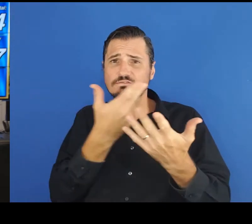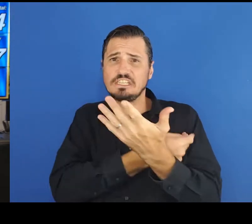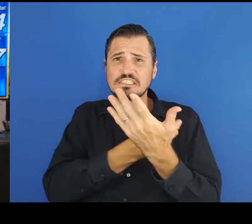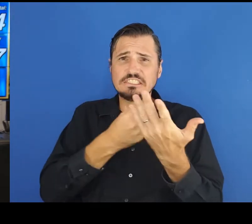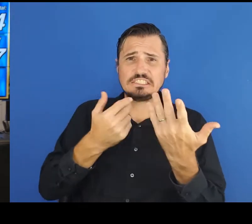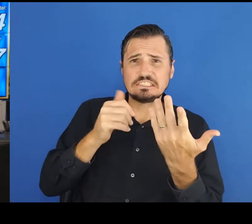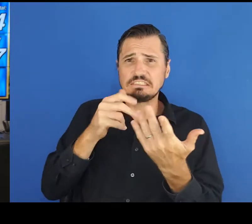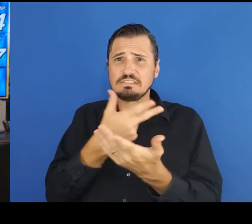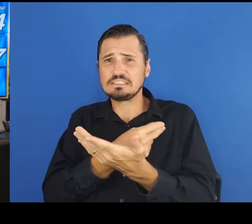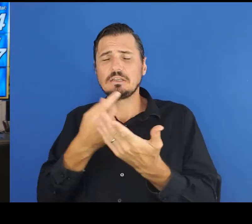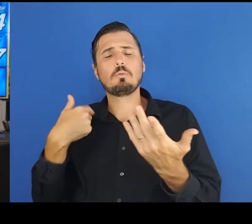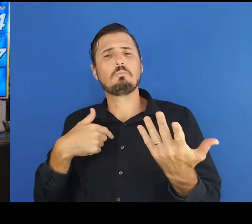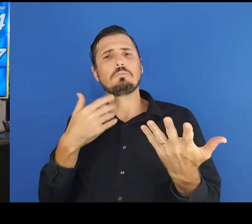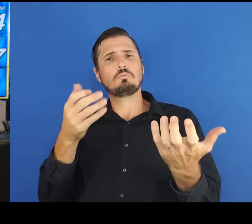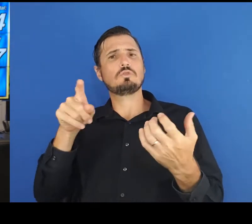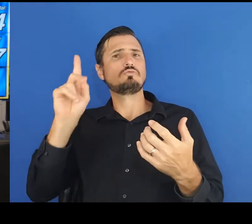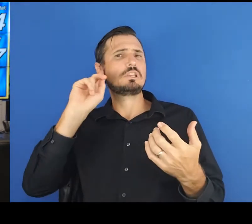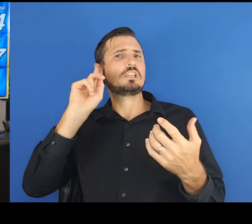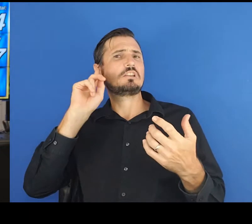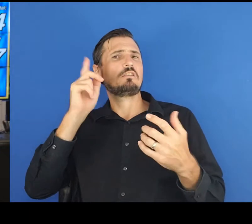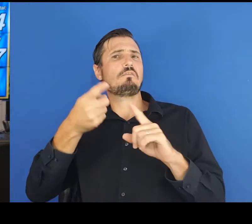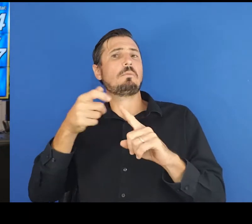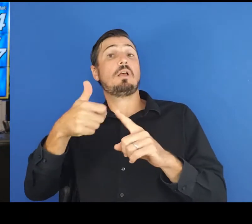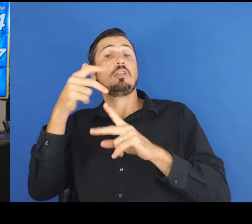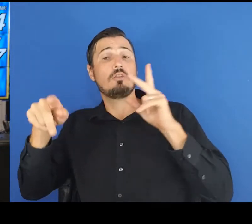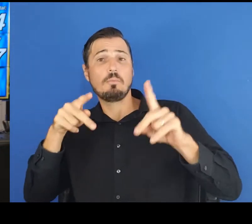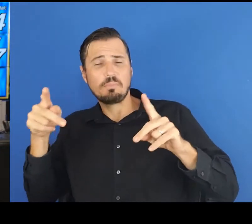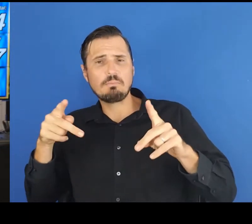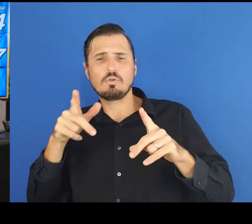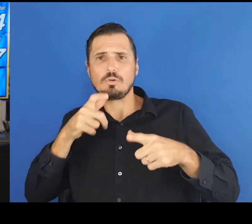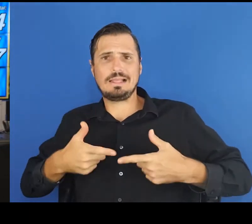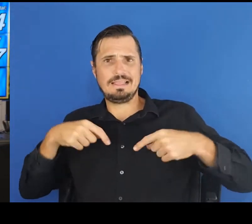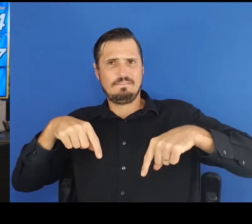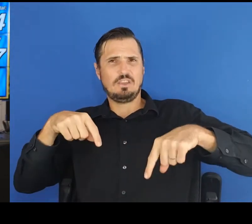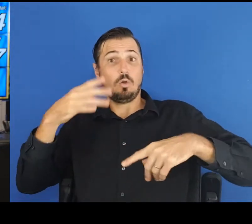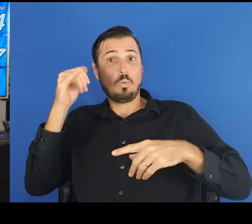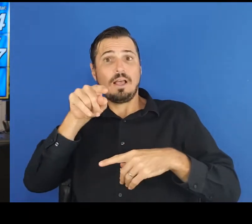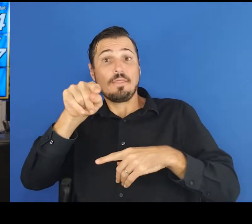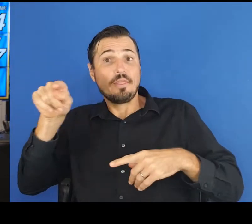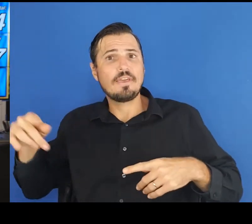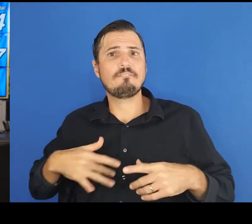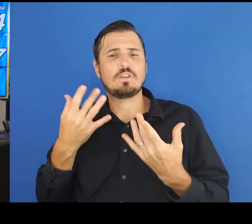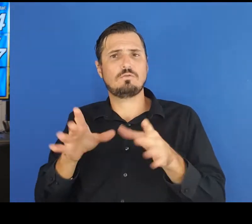felt it would be helpful to hear from others in our community on why they feel getting vaccinated is important.